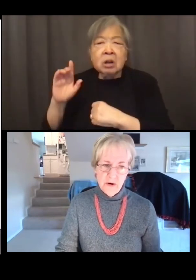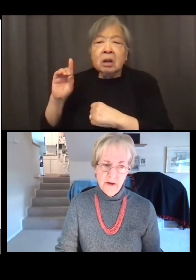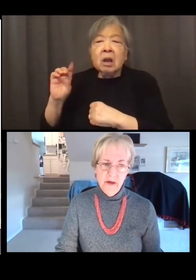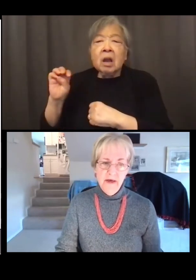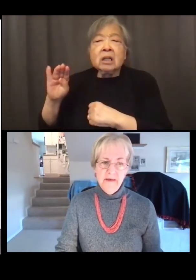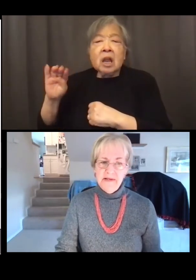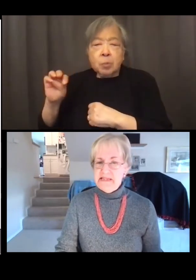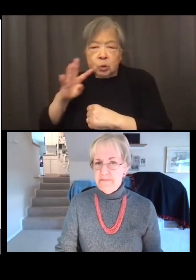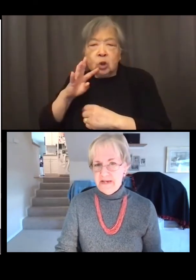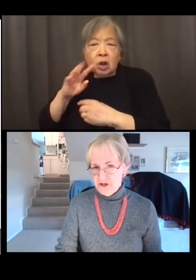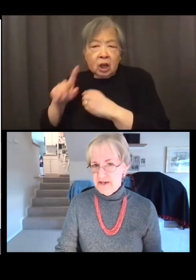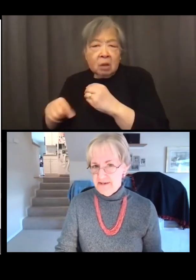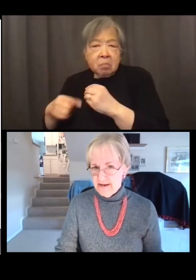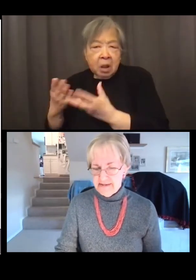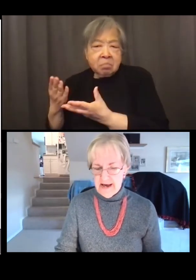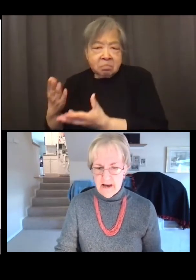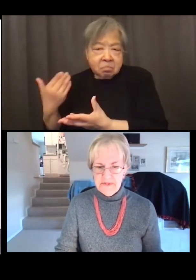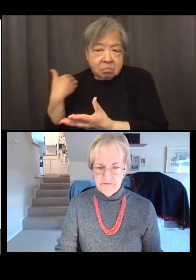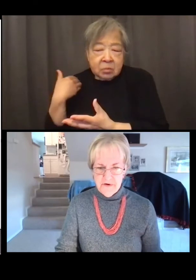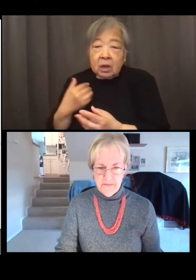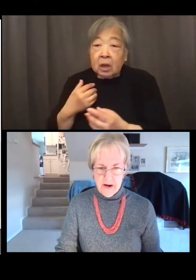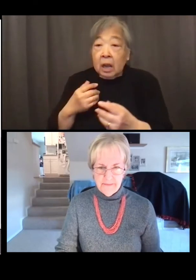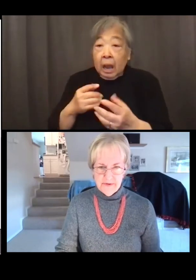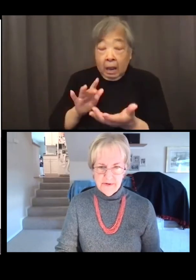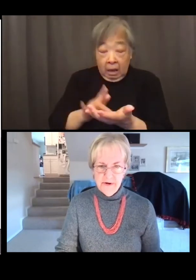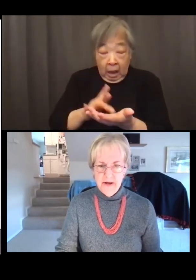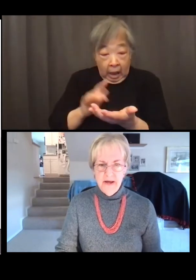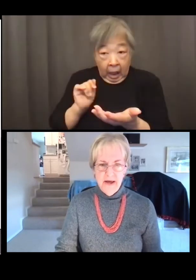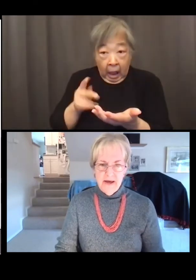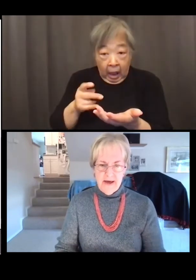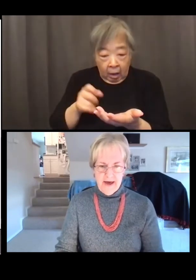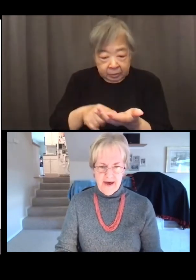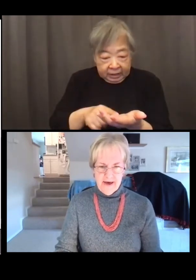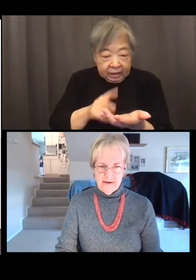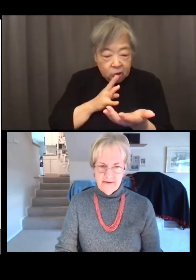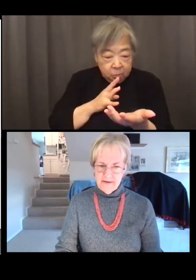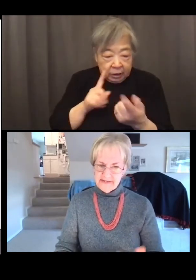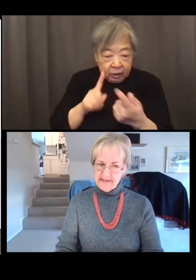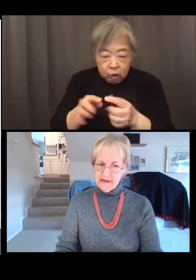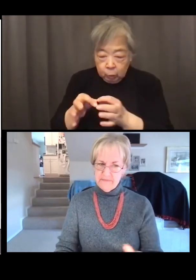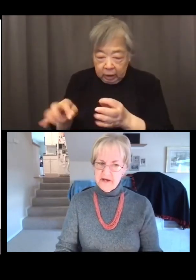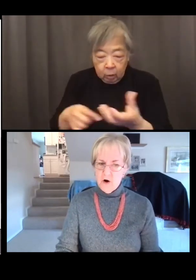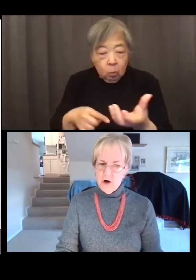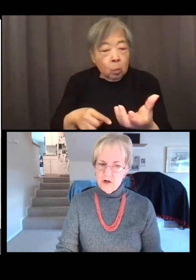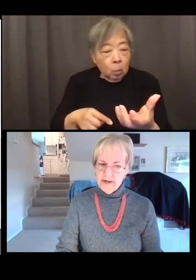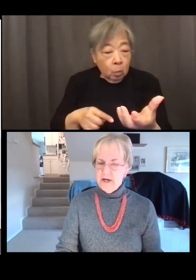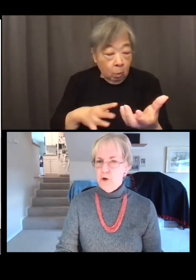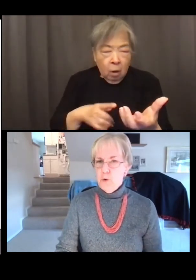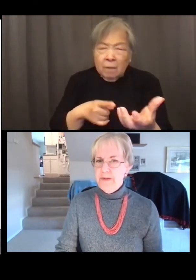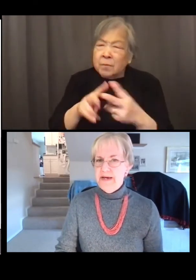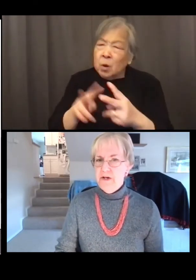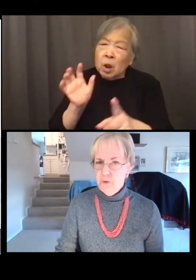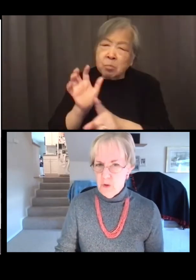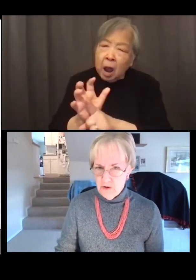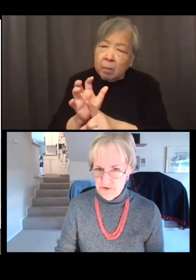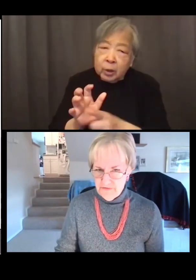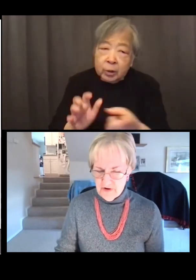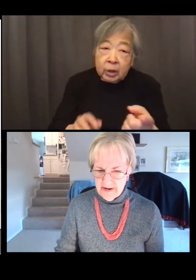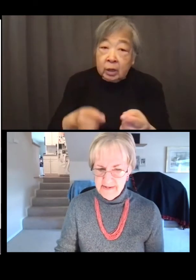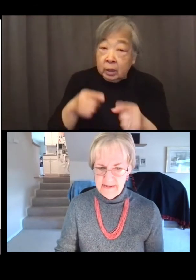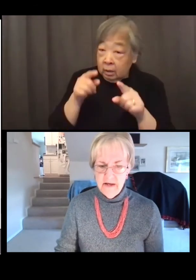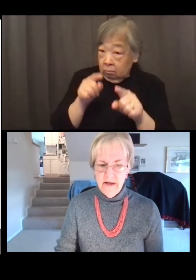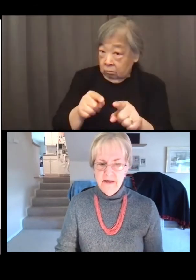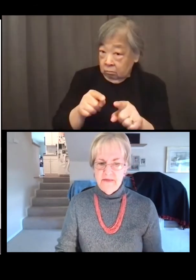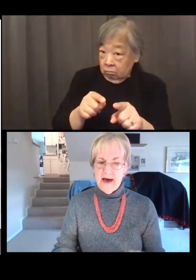The speech to text apps are very popular This is something called an Ubi-Duo device that